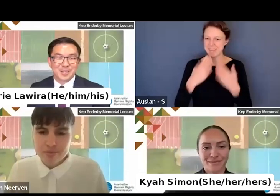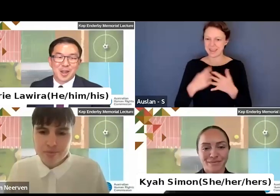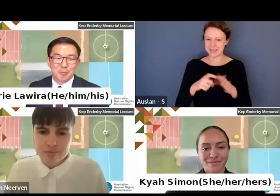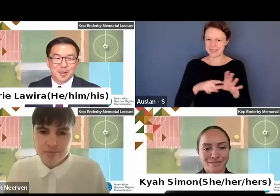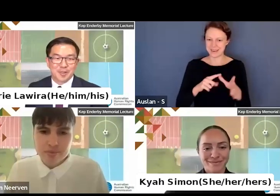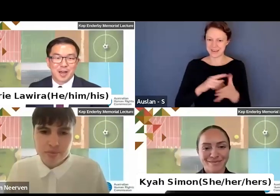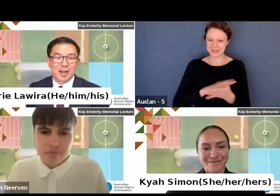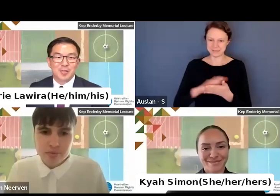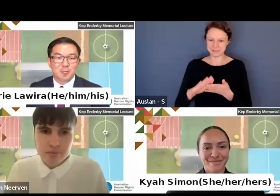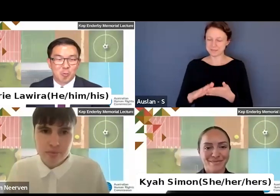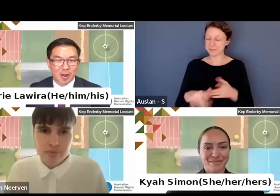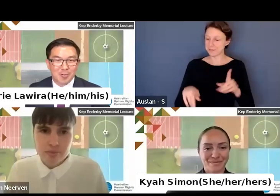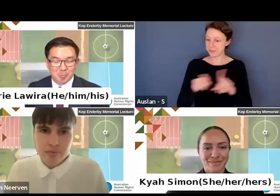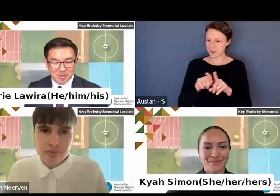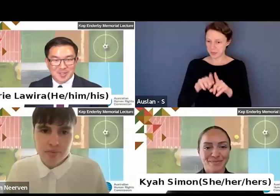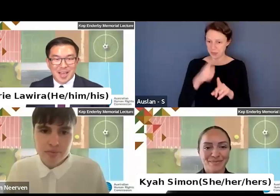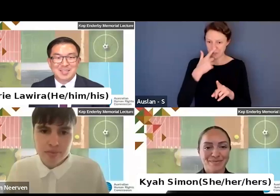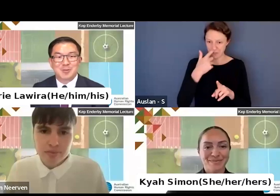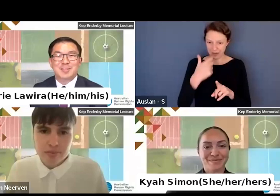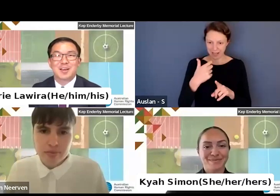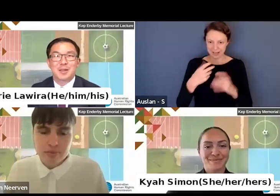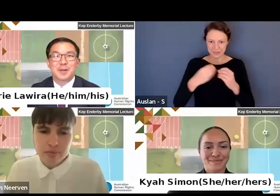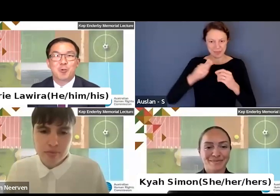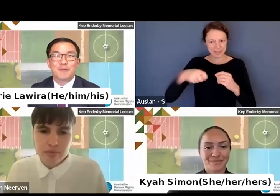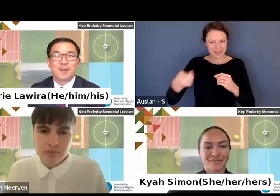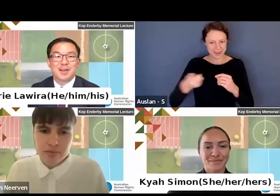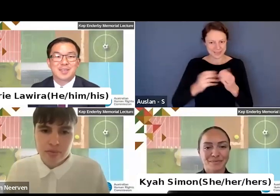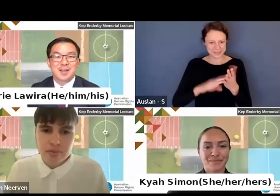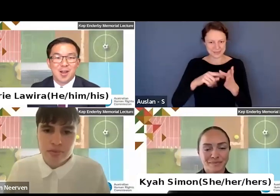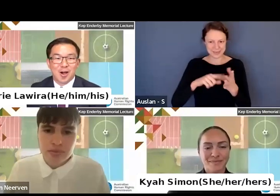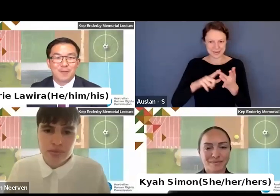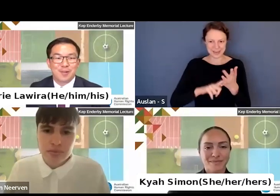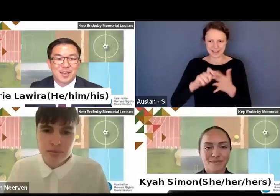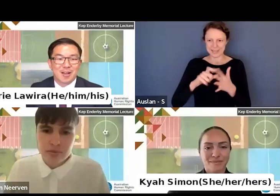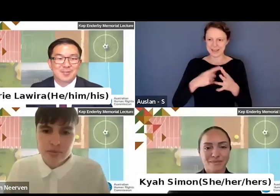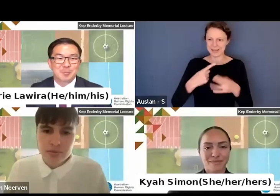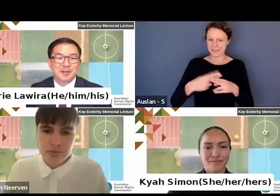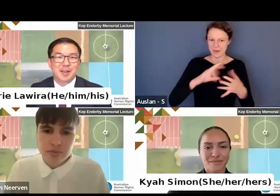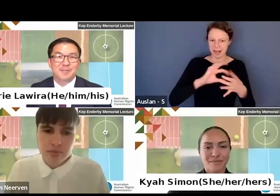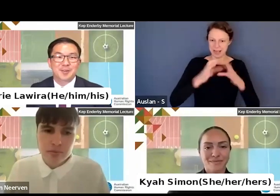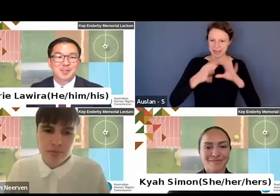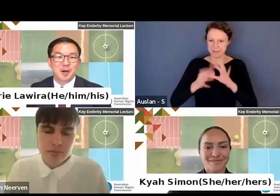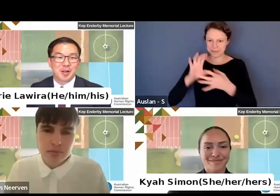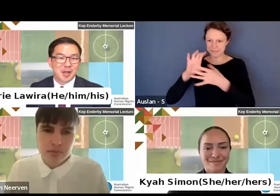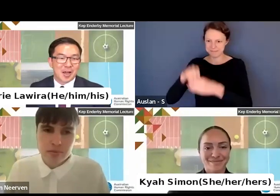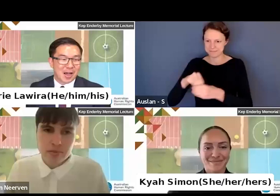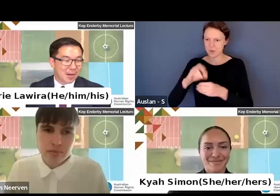And good luck with what what's next with the Olympic qualifiers. And hopefully you have a speedy recovery as well.